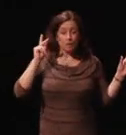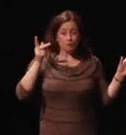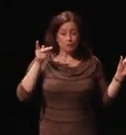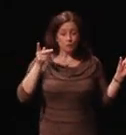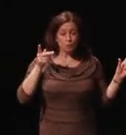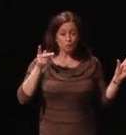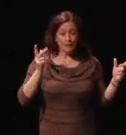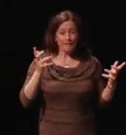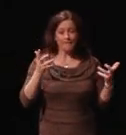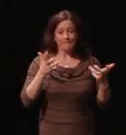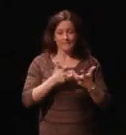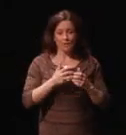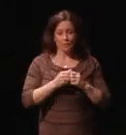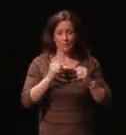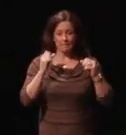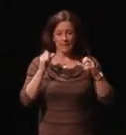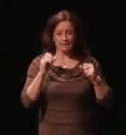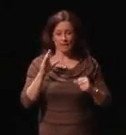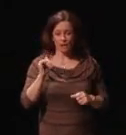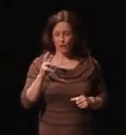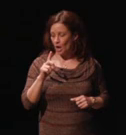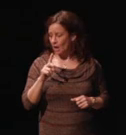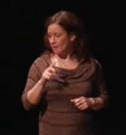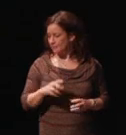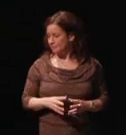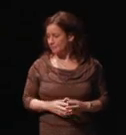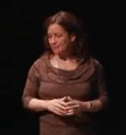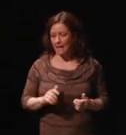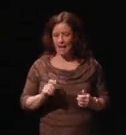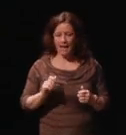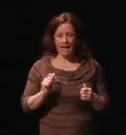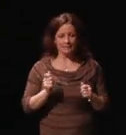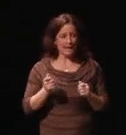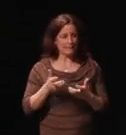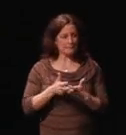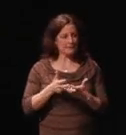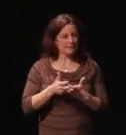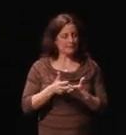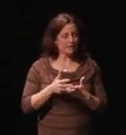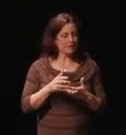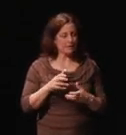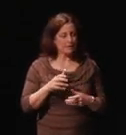could be adaptive firmware card, and you can do some really, really clever things.